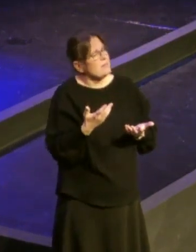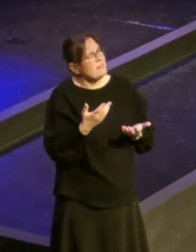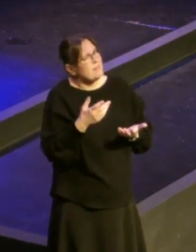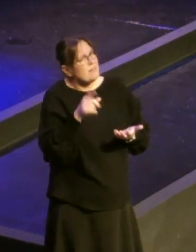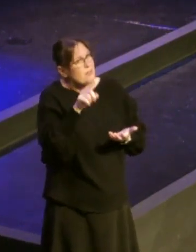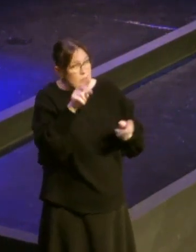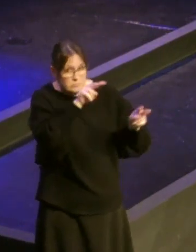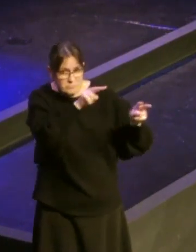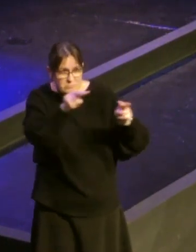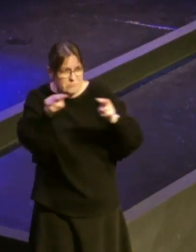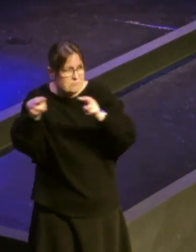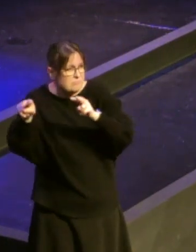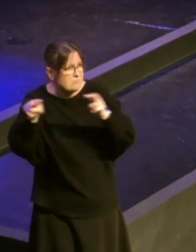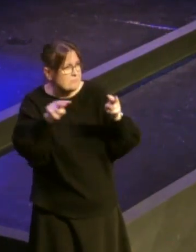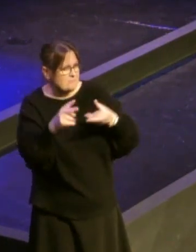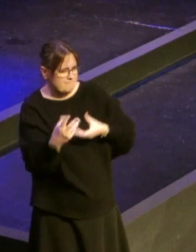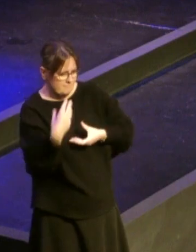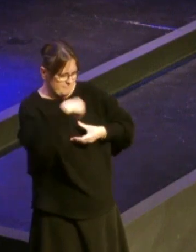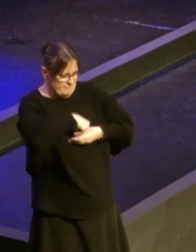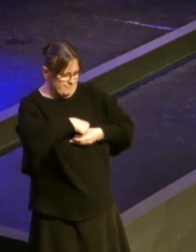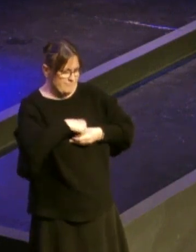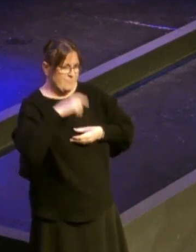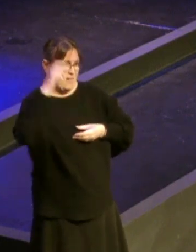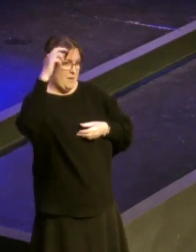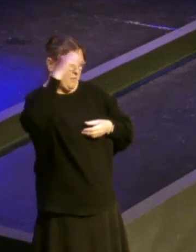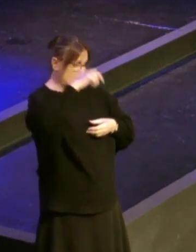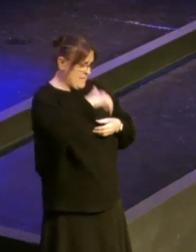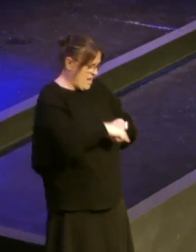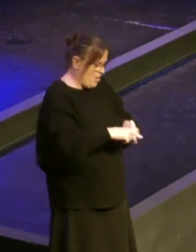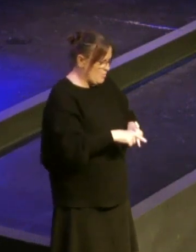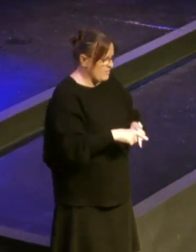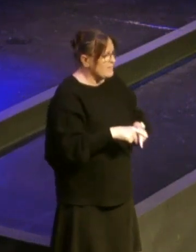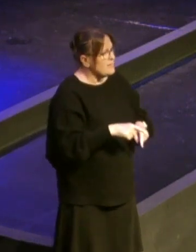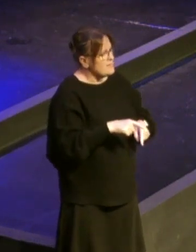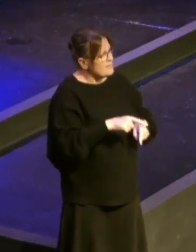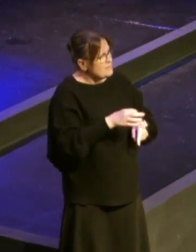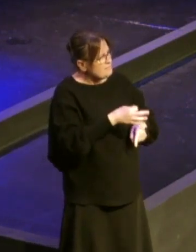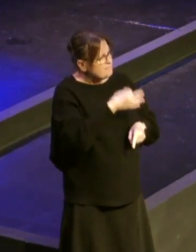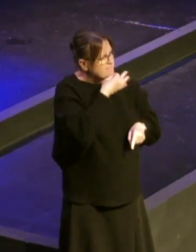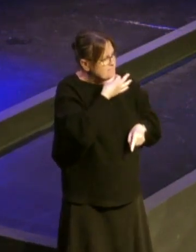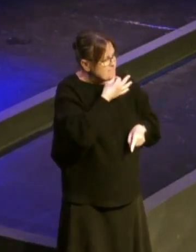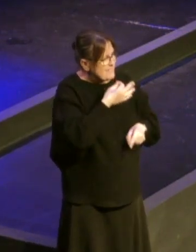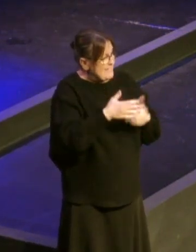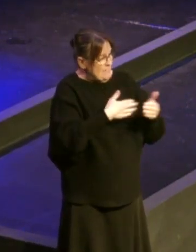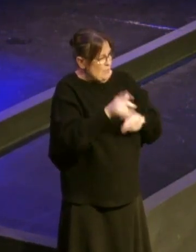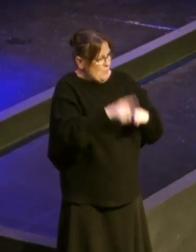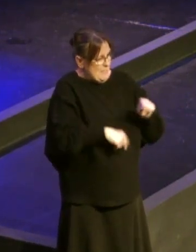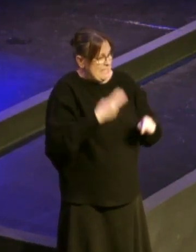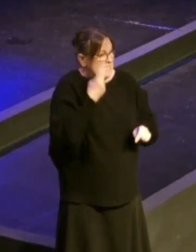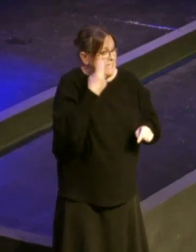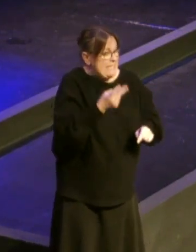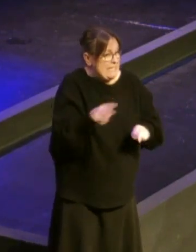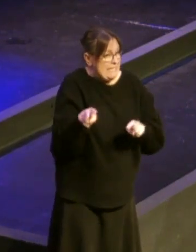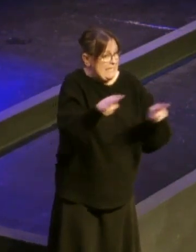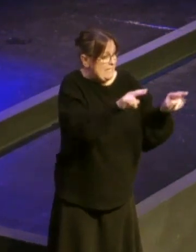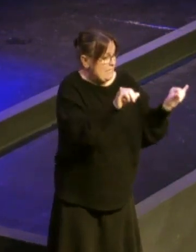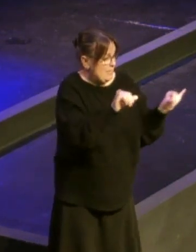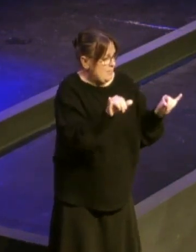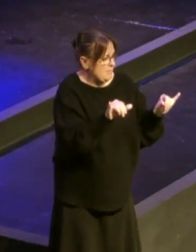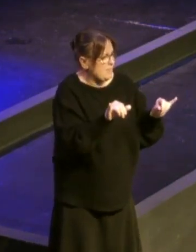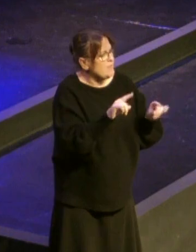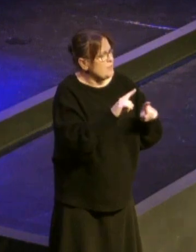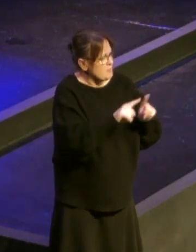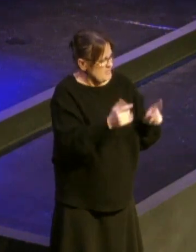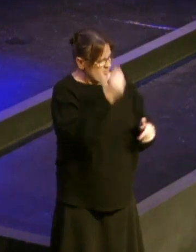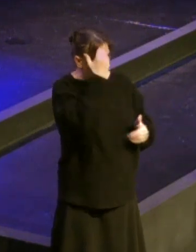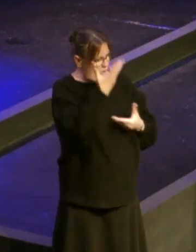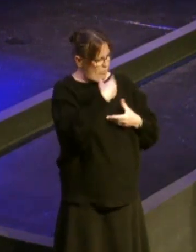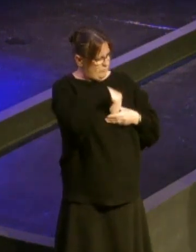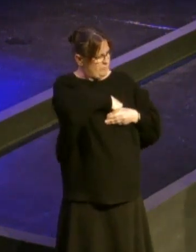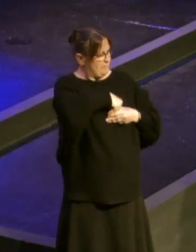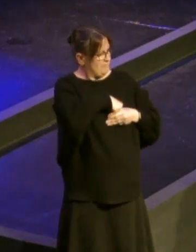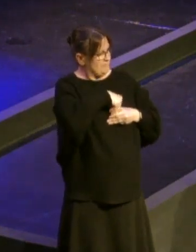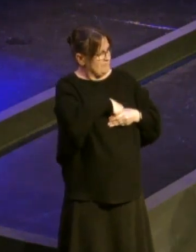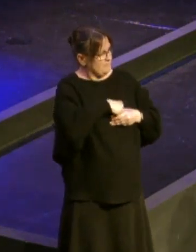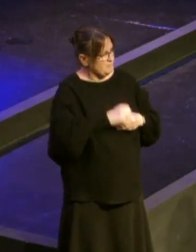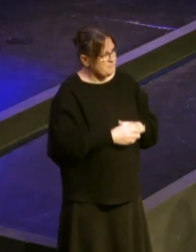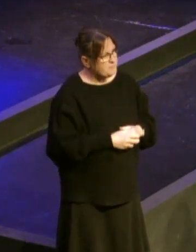up what one can no longer see one can at least still know. So somewhere in the humbling moments of